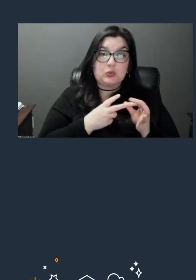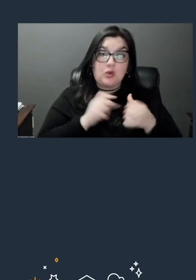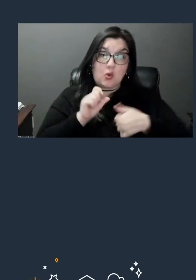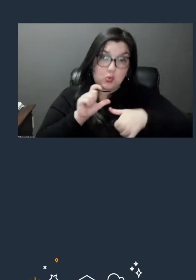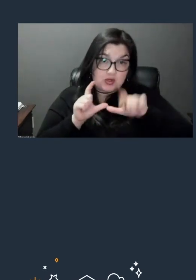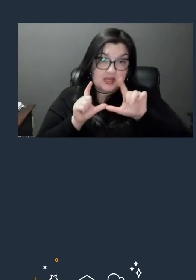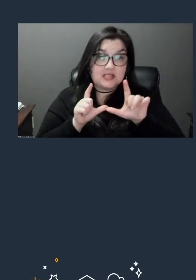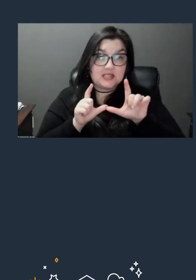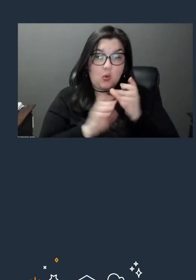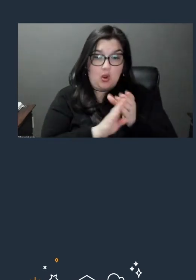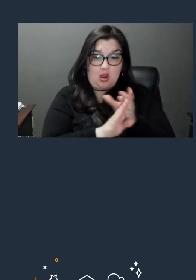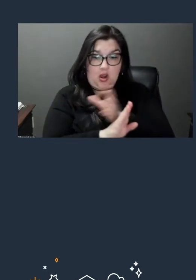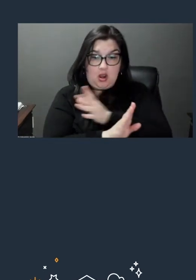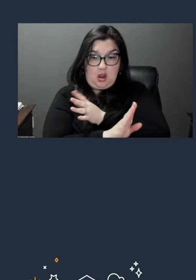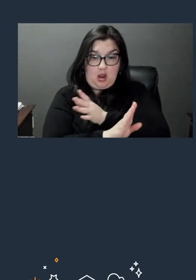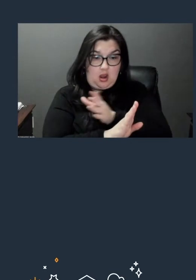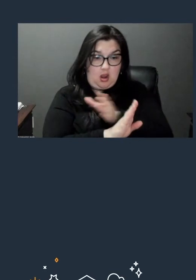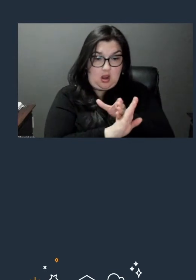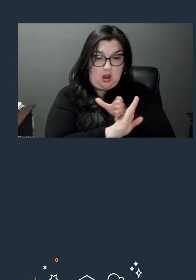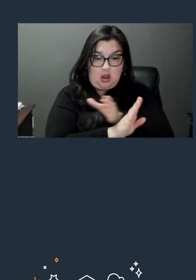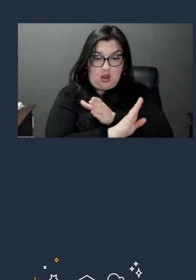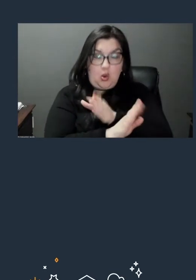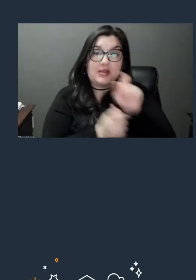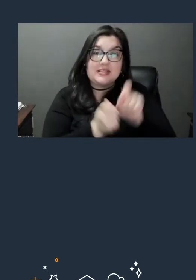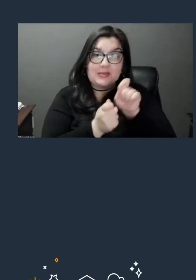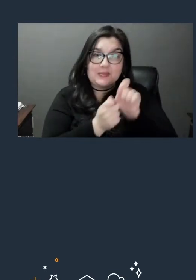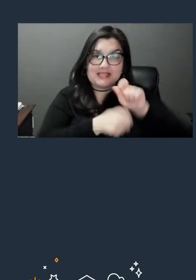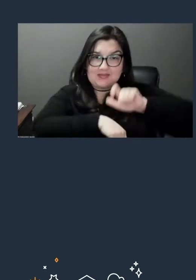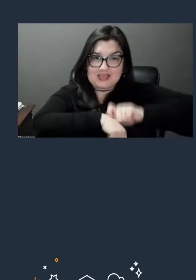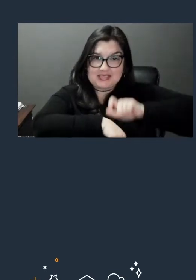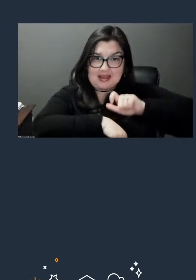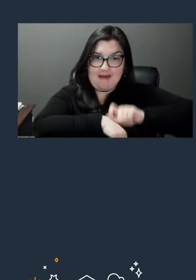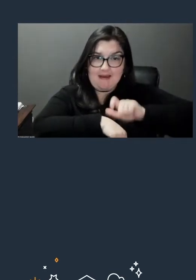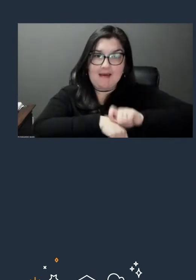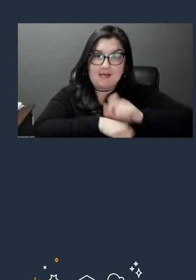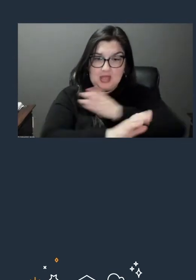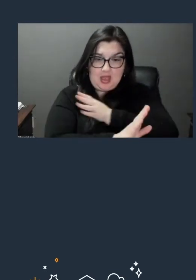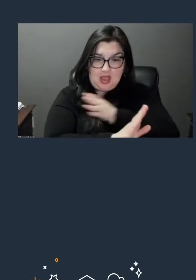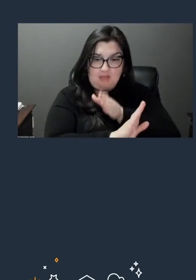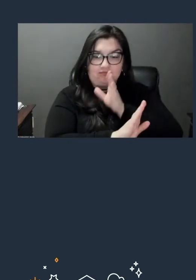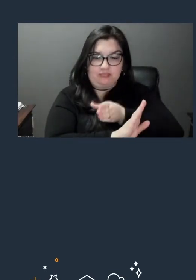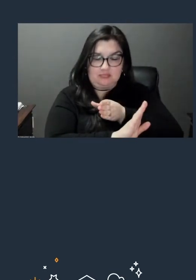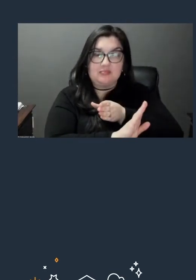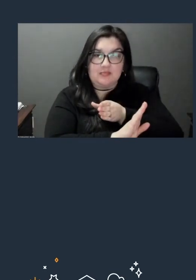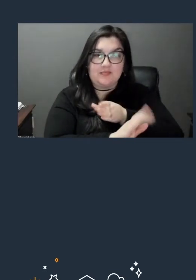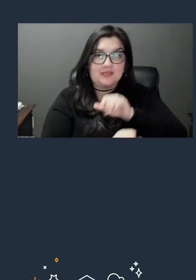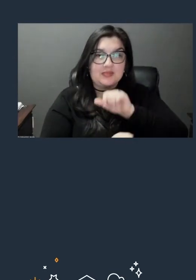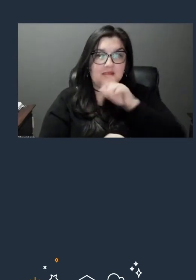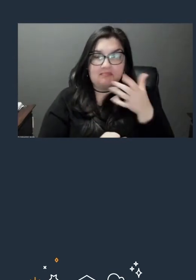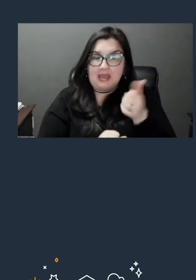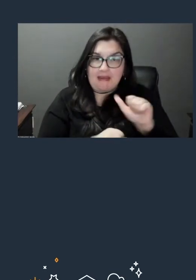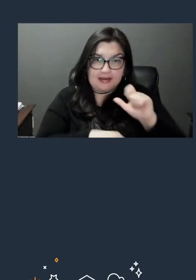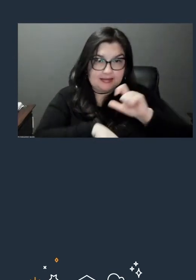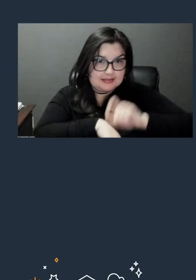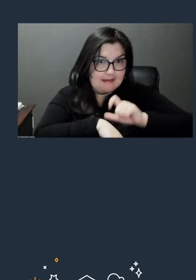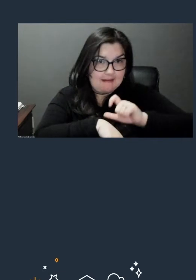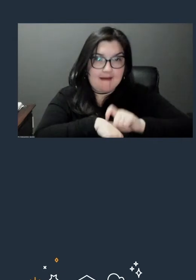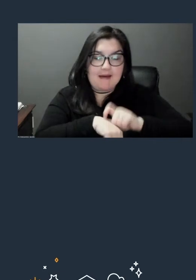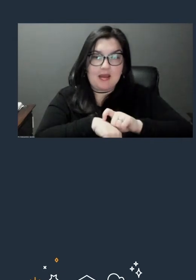or specify a specific time to which I want to restore to. I love point-in-time recovery, as it provides me a way to meet those stringent